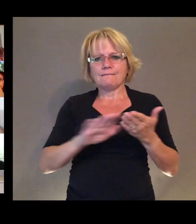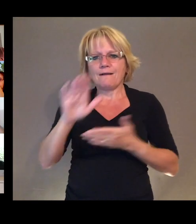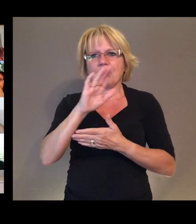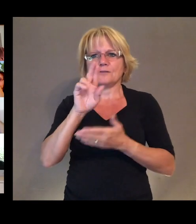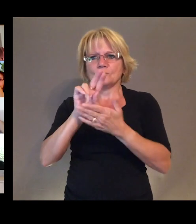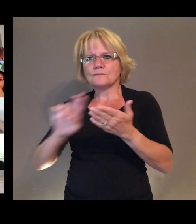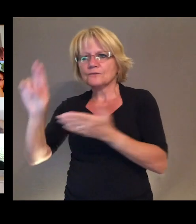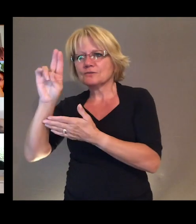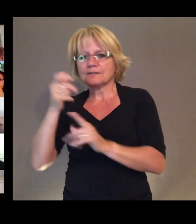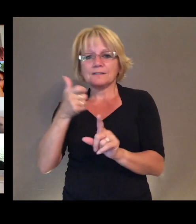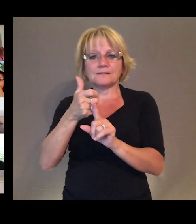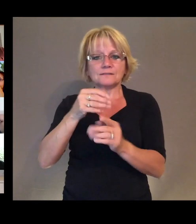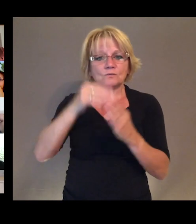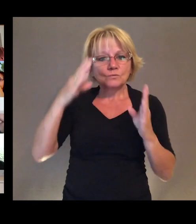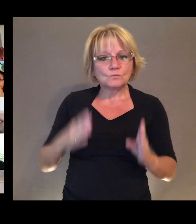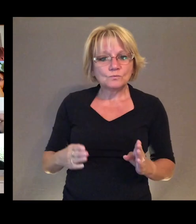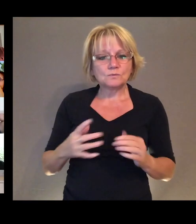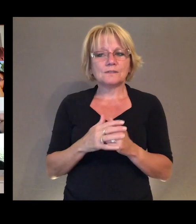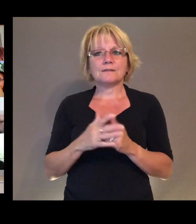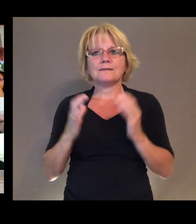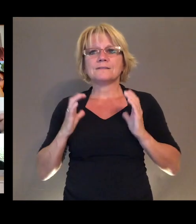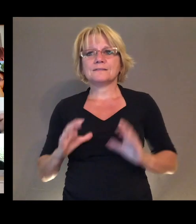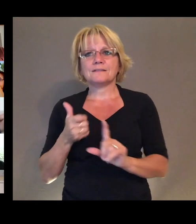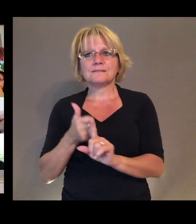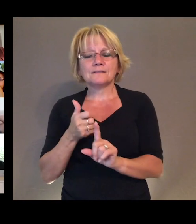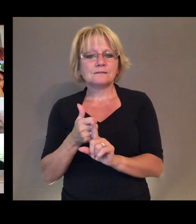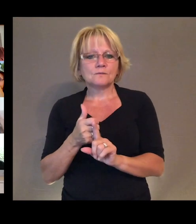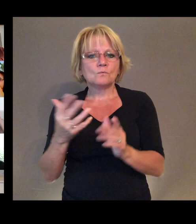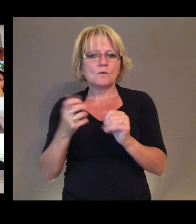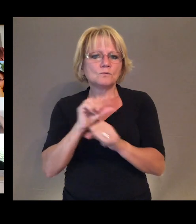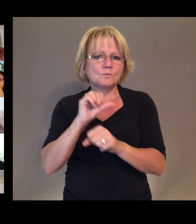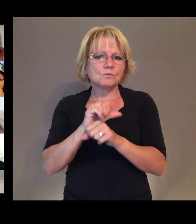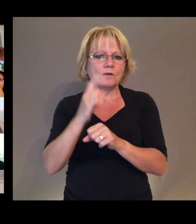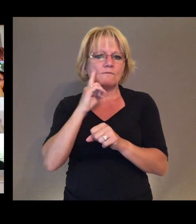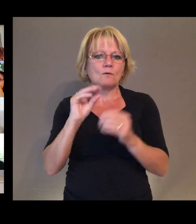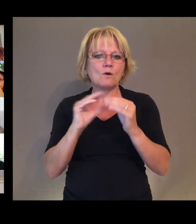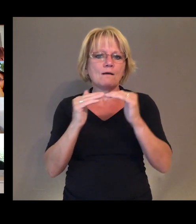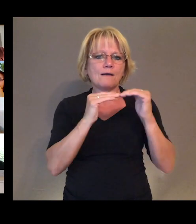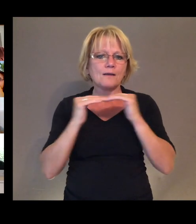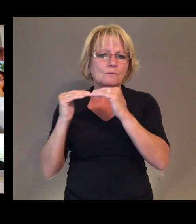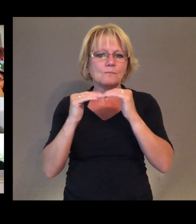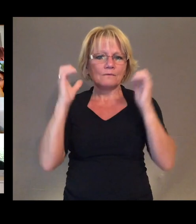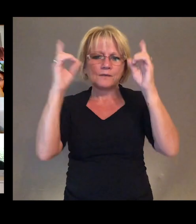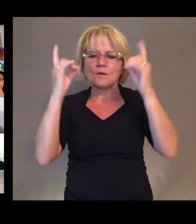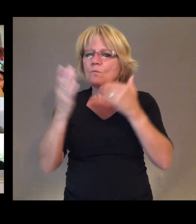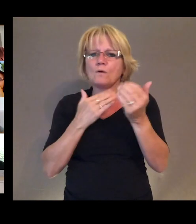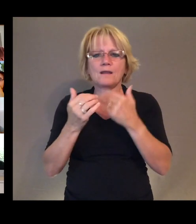whether you're a citizen who wants to, you know, work for more equitable education funding, wherever you are, realistically,